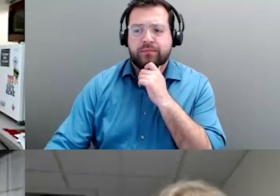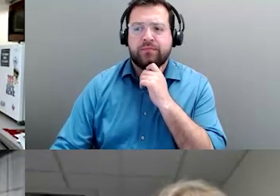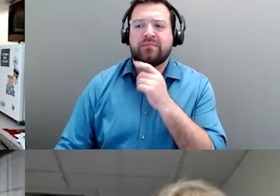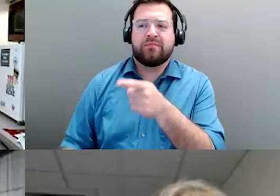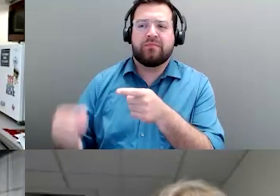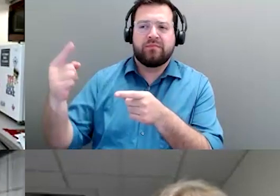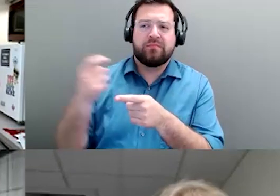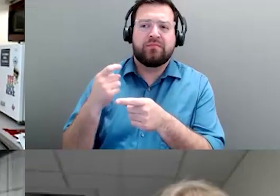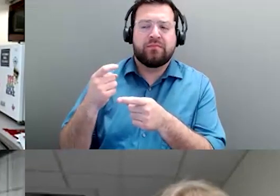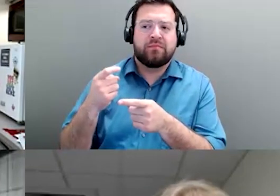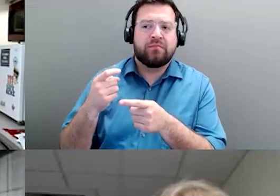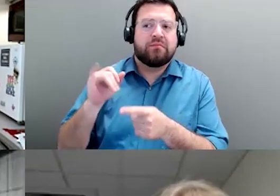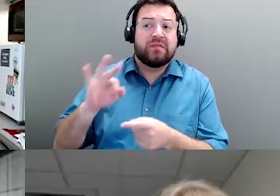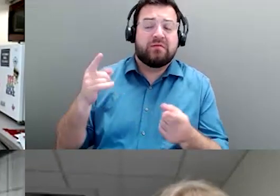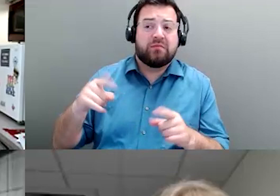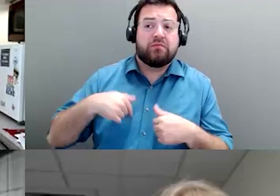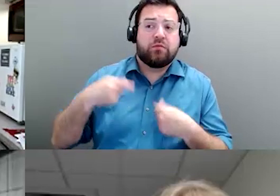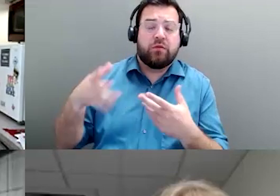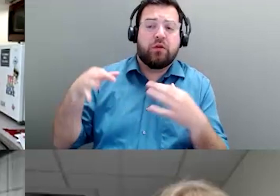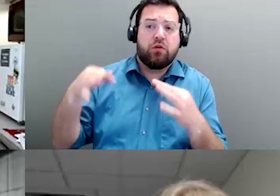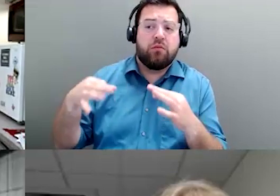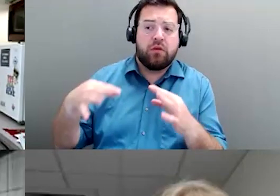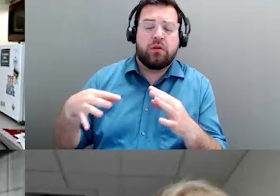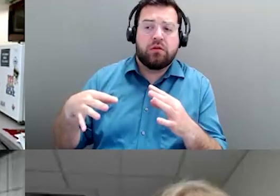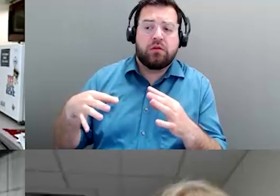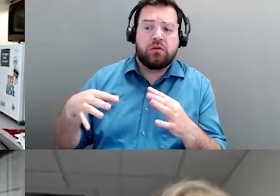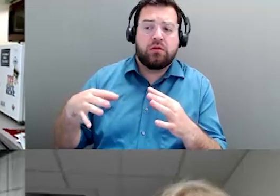that provide overall feedback for their entire thread?